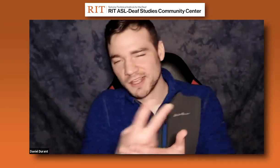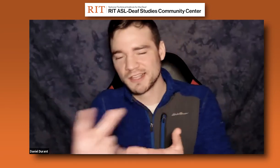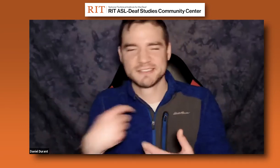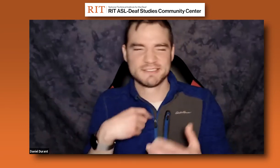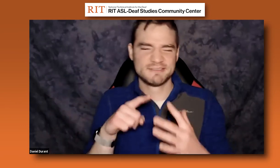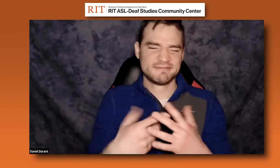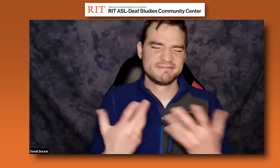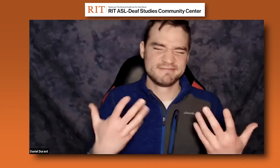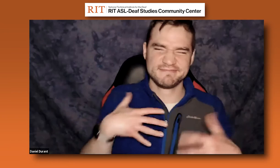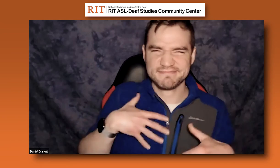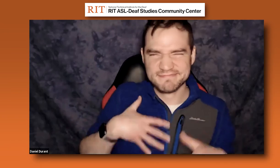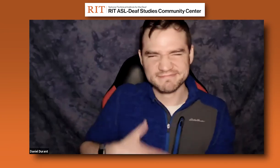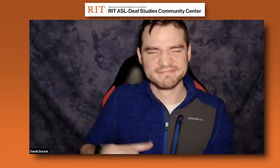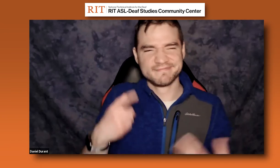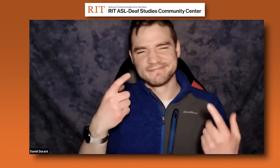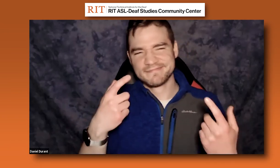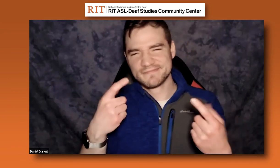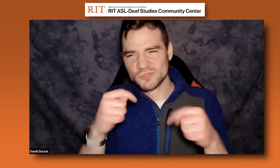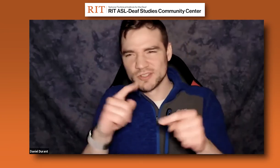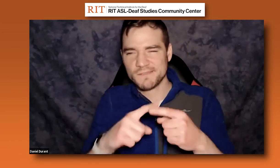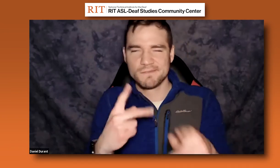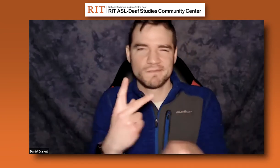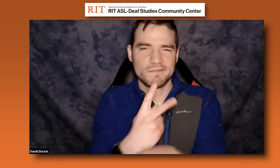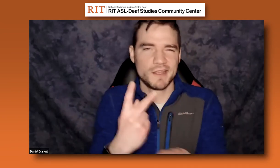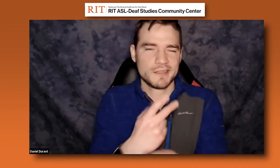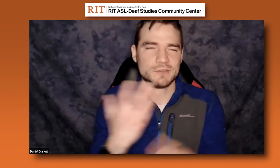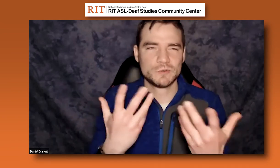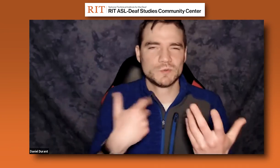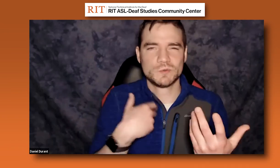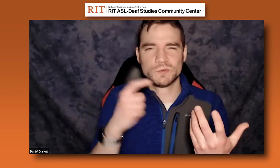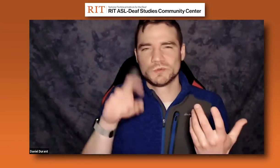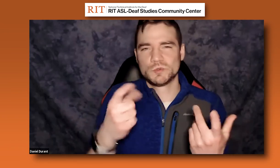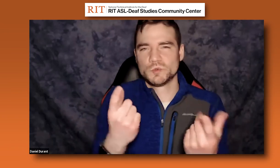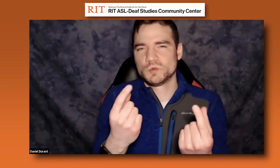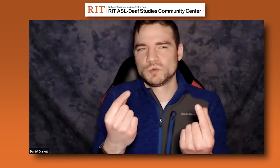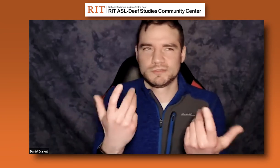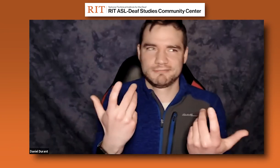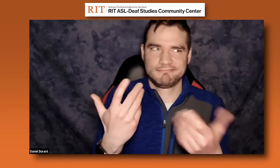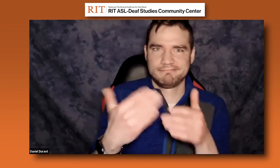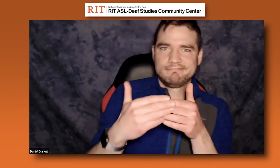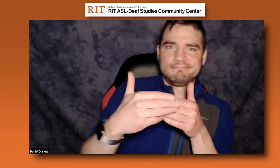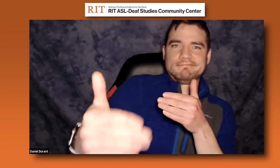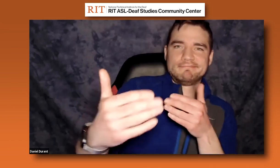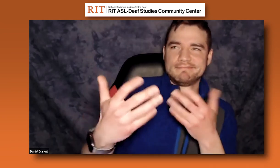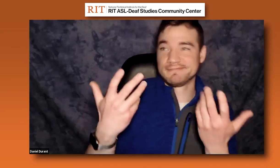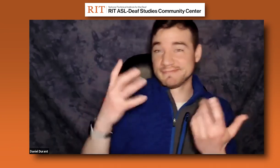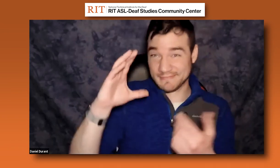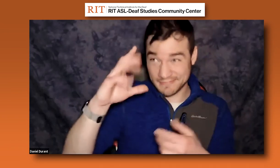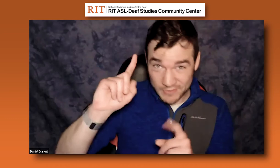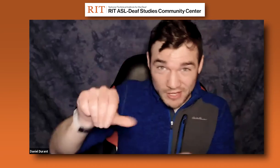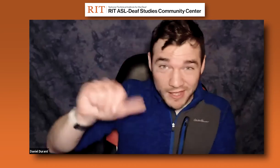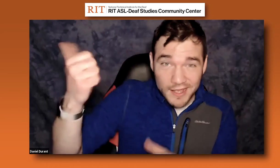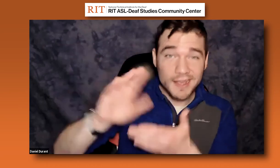Then the second week came, and I was feeling a bit down. I was trying to figure out, you know, what am I gonna do next?